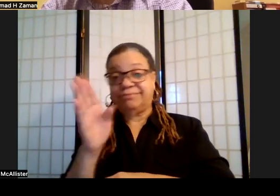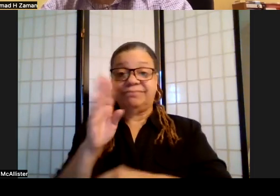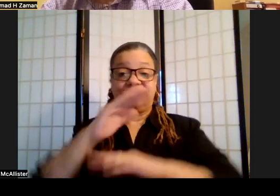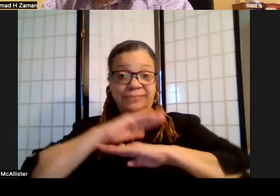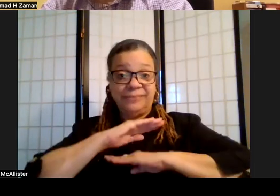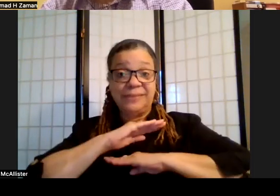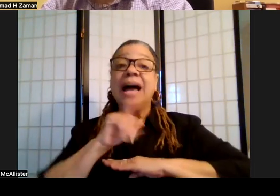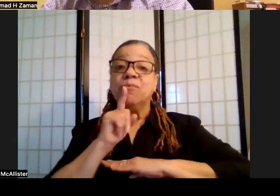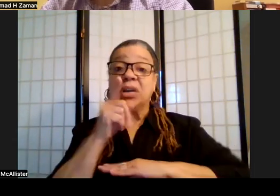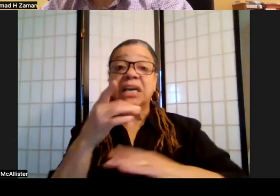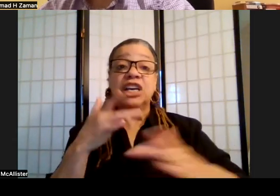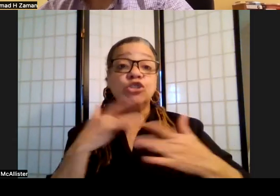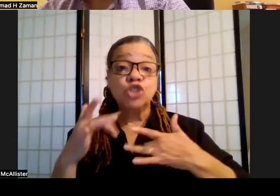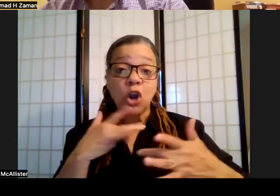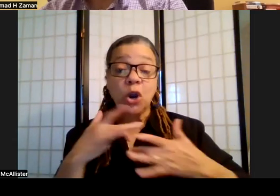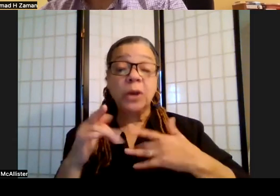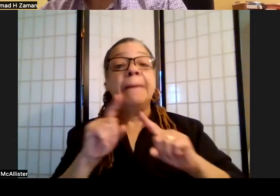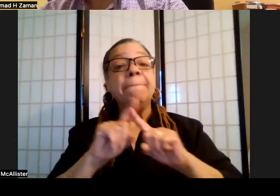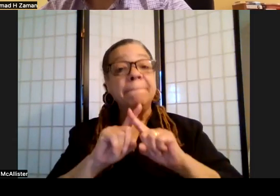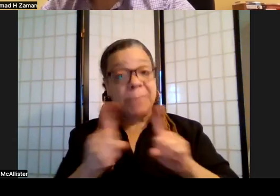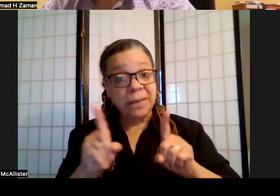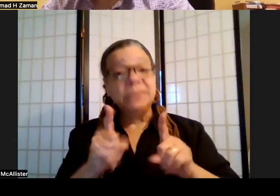but I would say that there is, there are things that are changing.